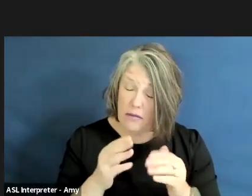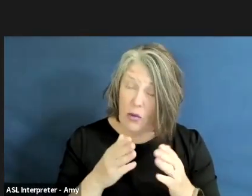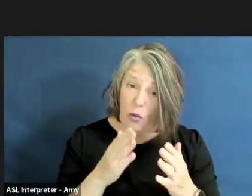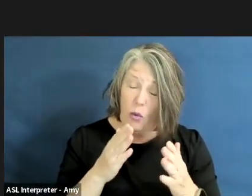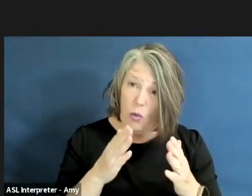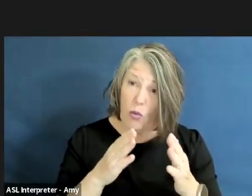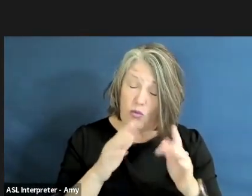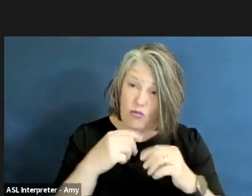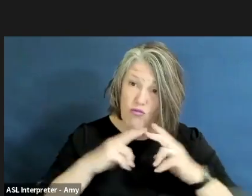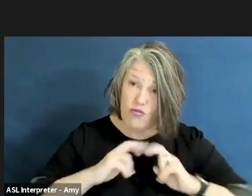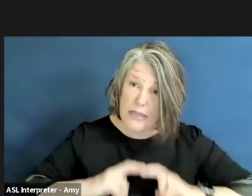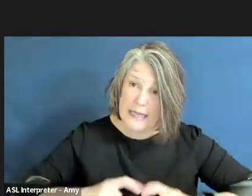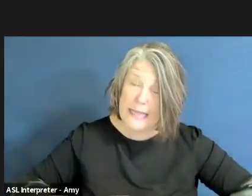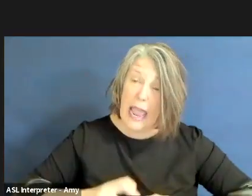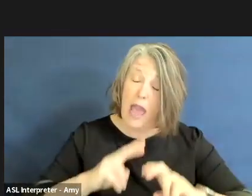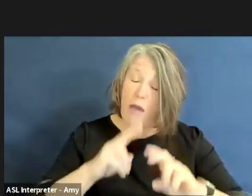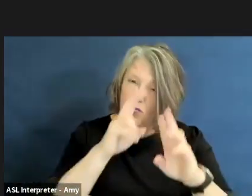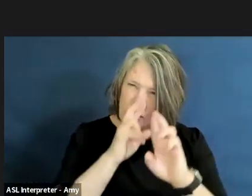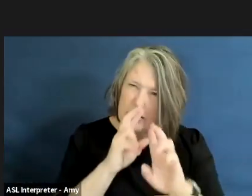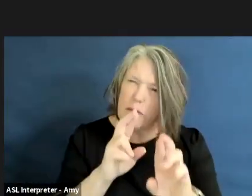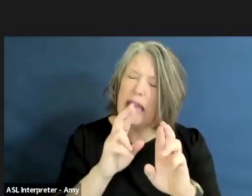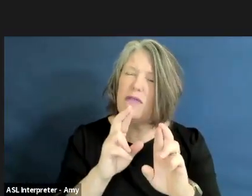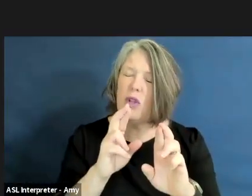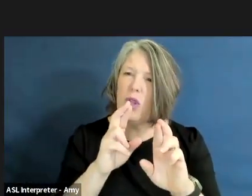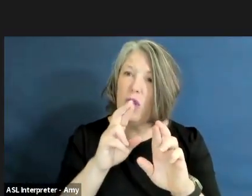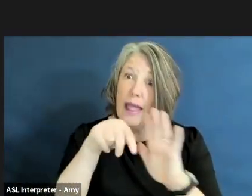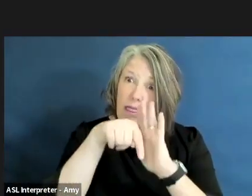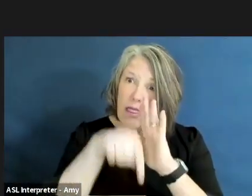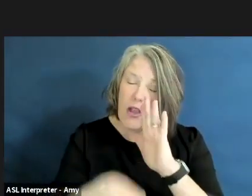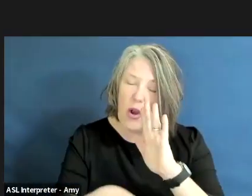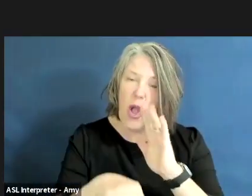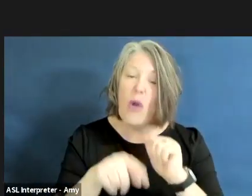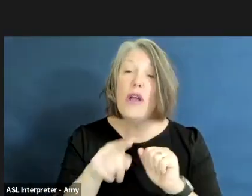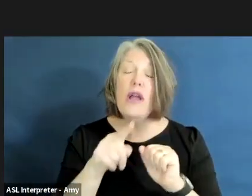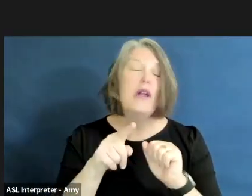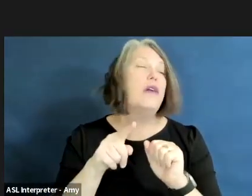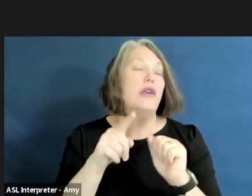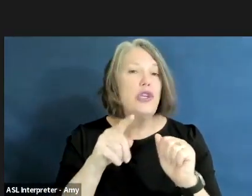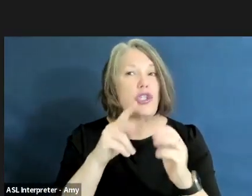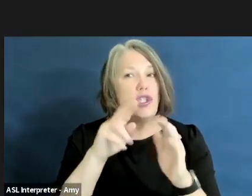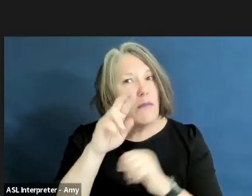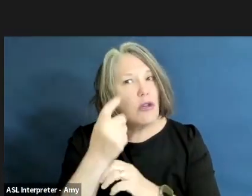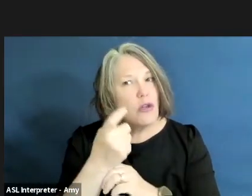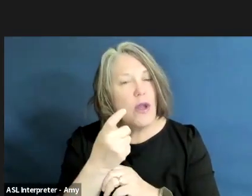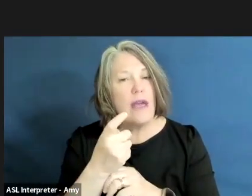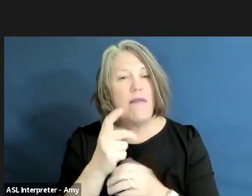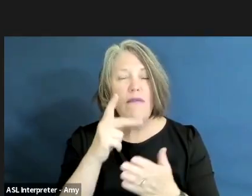she prescribed me regular physical therapy and pelvic floor physical therapy